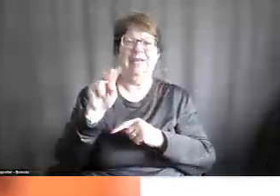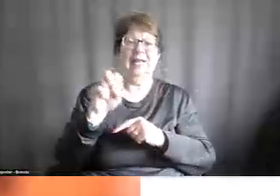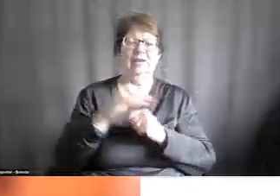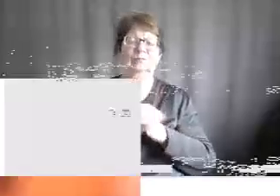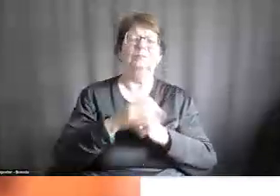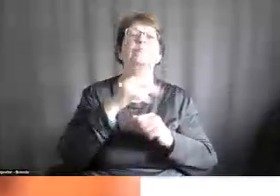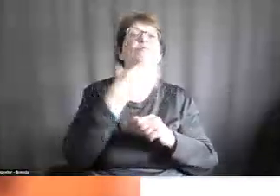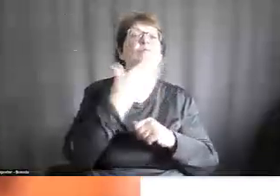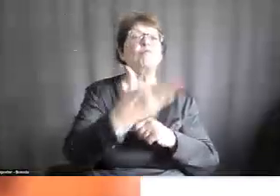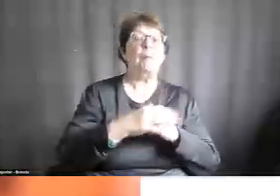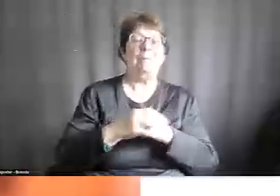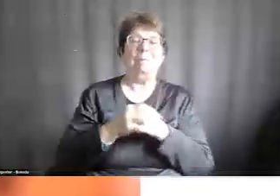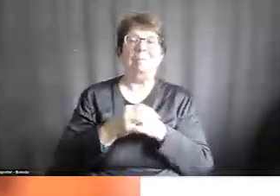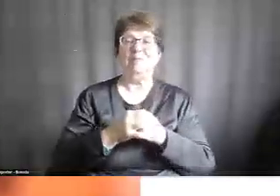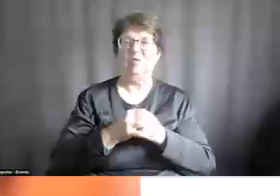Boardroom: done. Boardroom: Oh, okay.